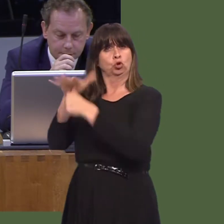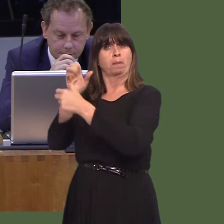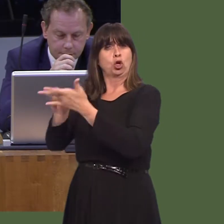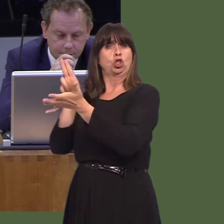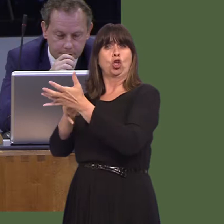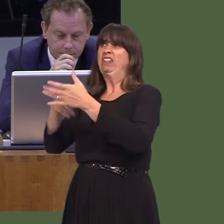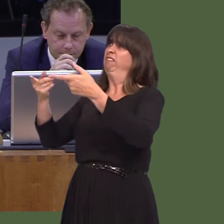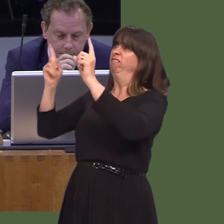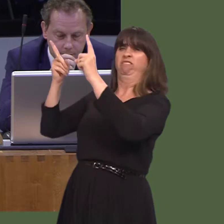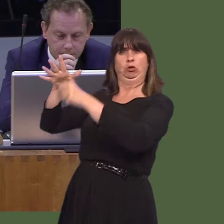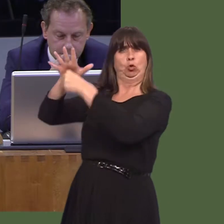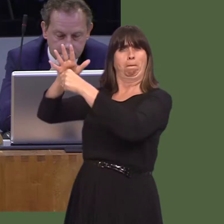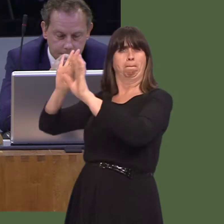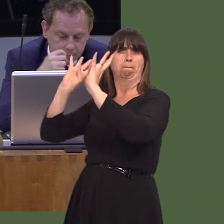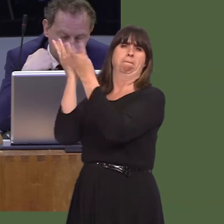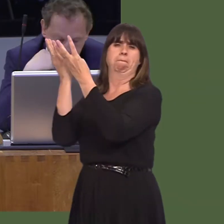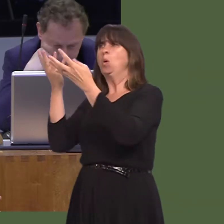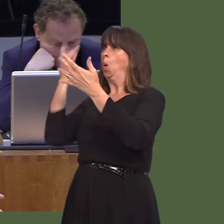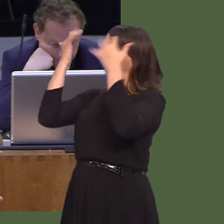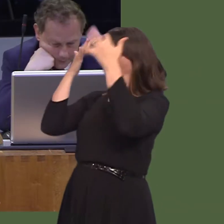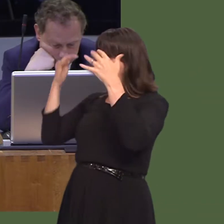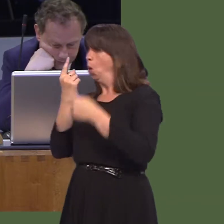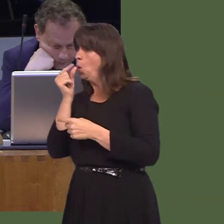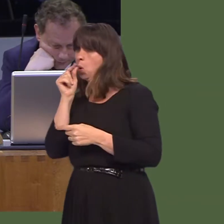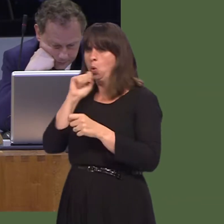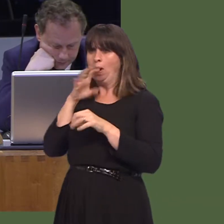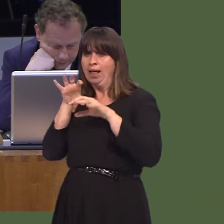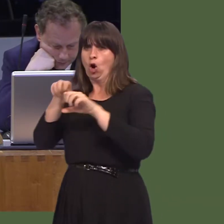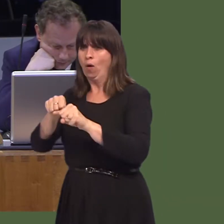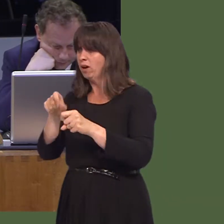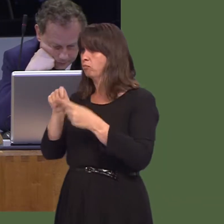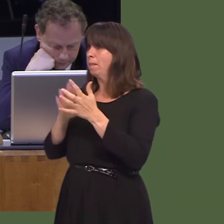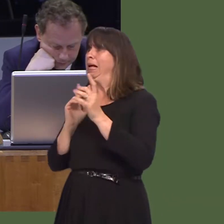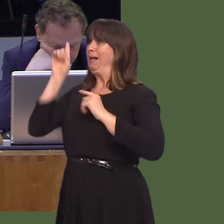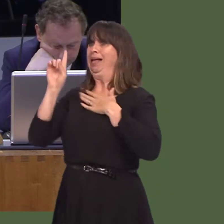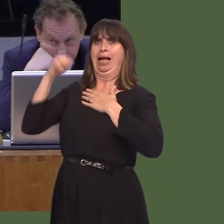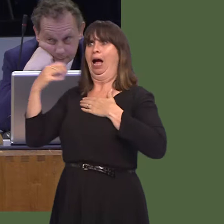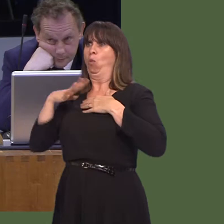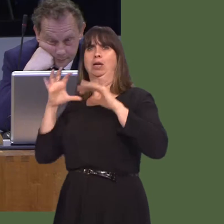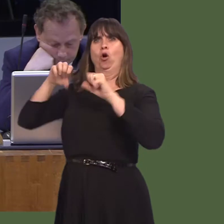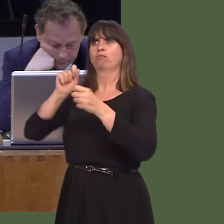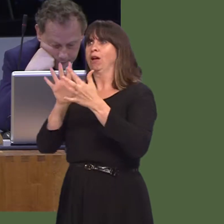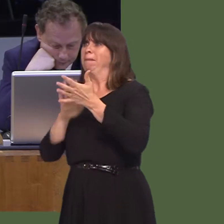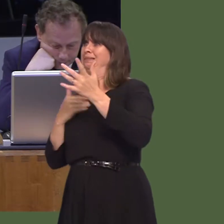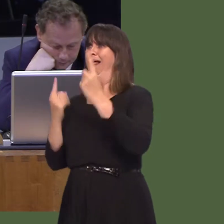more interested in looking at their leadership chances than the fate of our country.